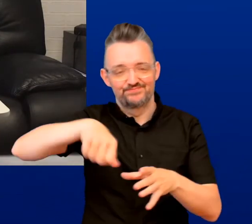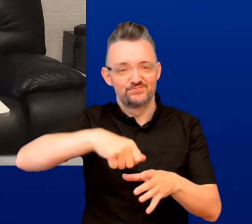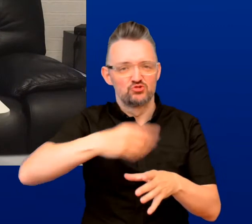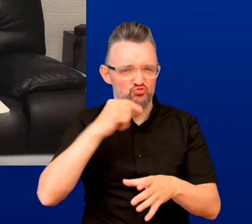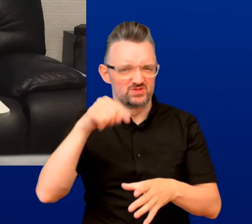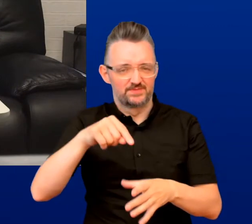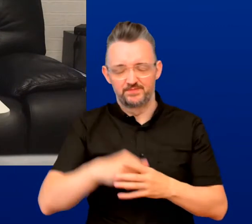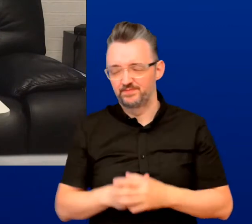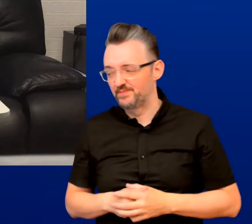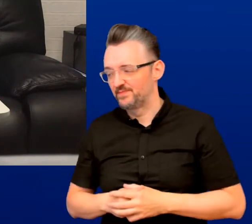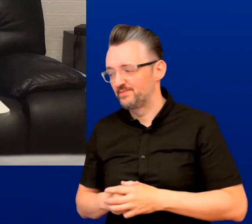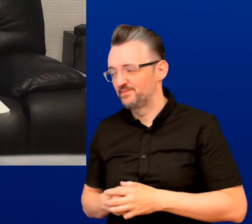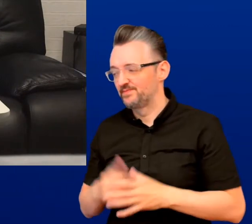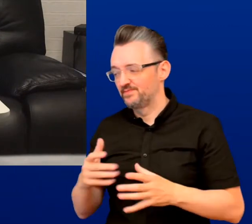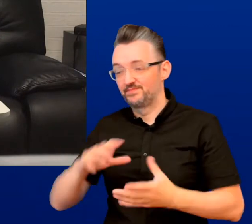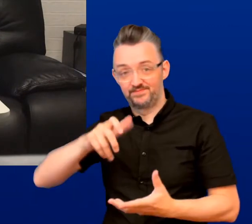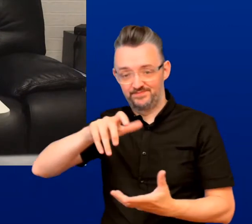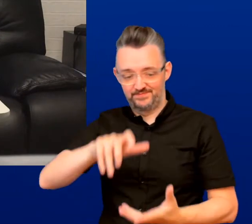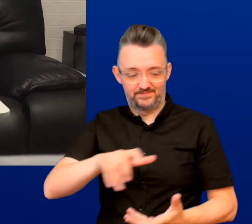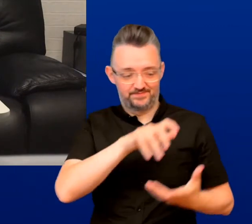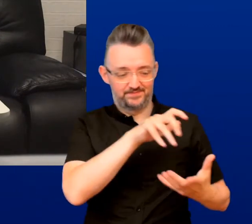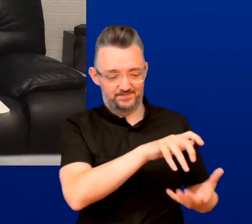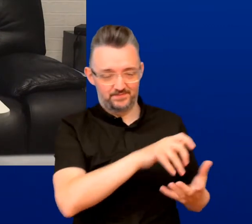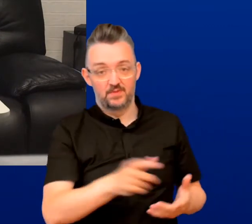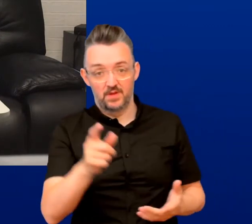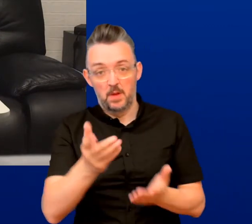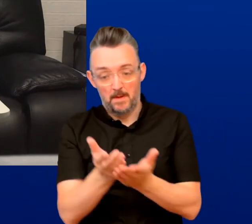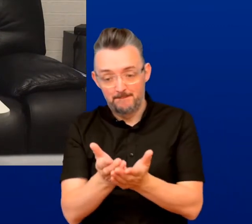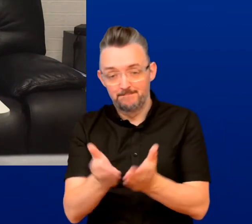So now I have my jar, I have my small bits of paper